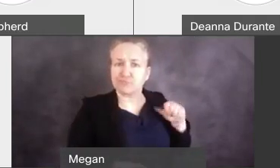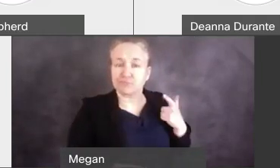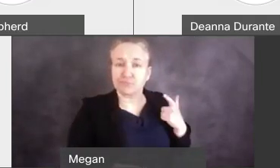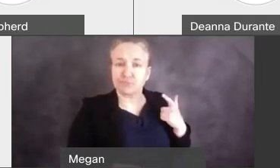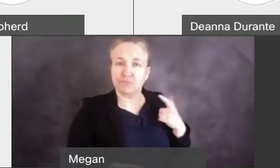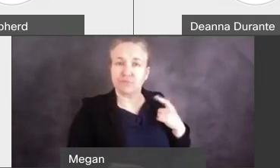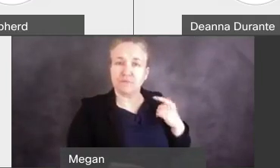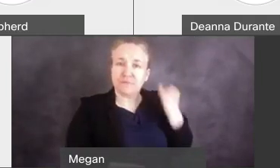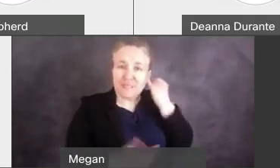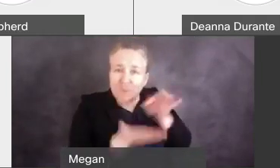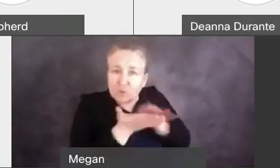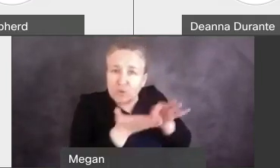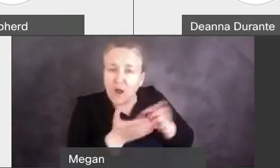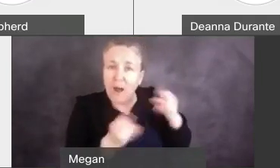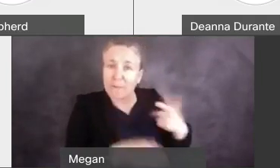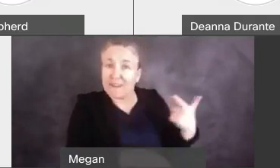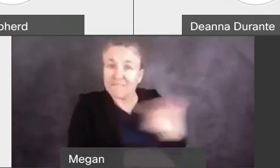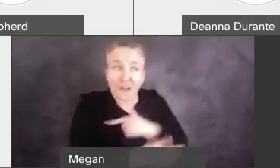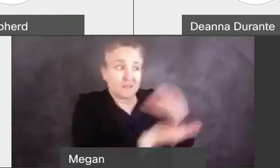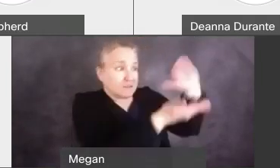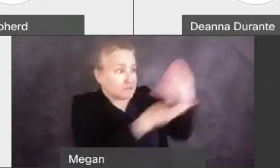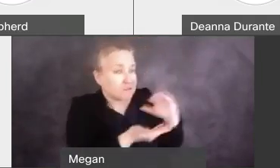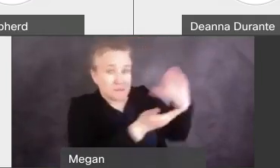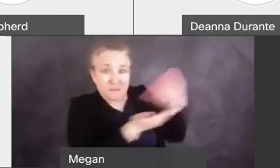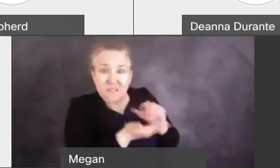on the number of vaccines that we're getting every week and the number of people in this